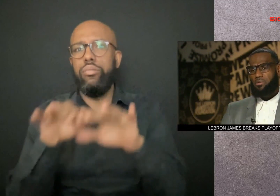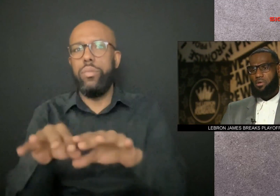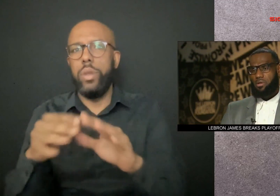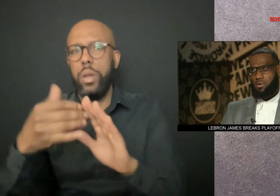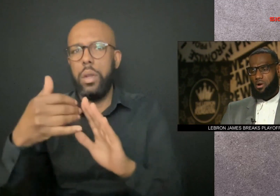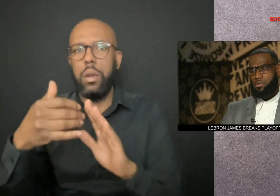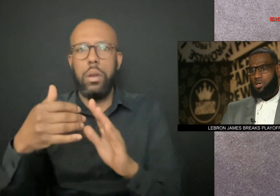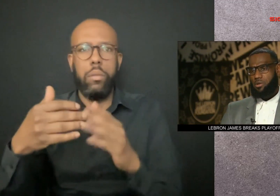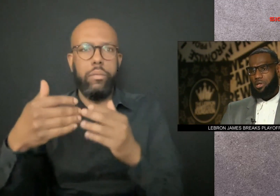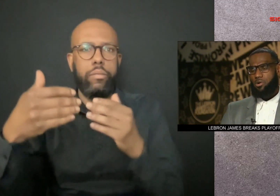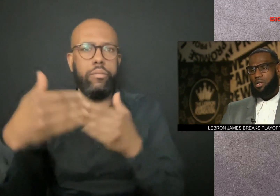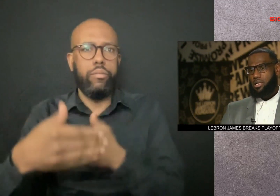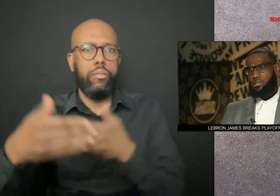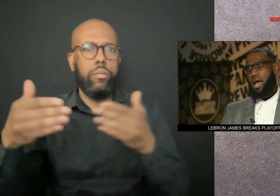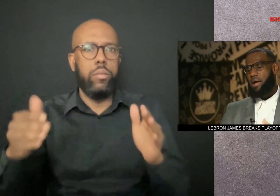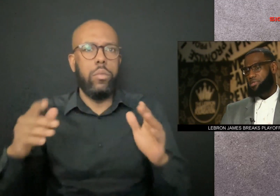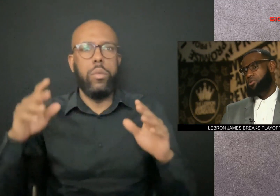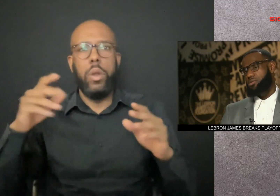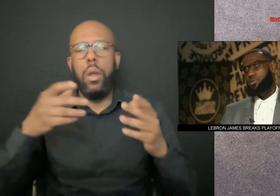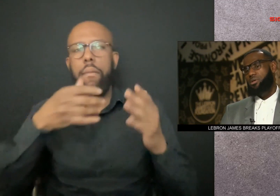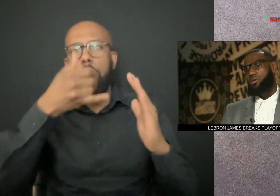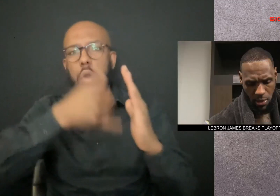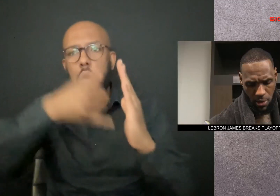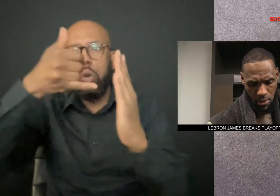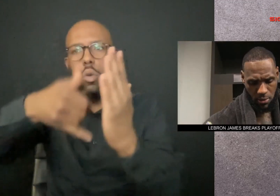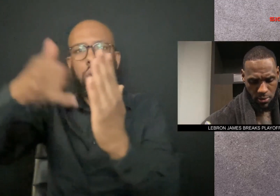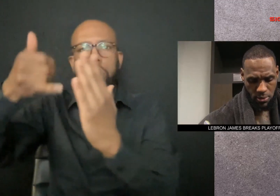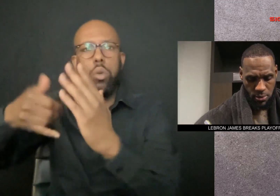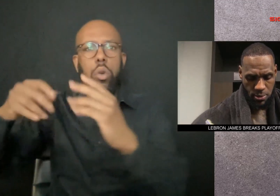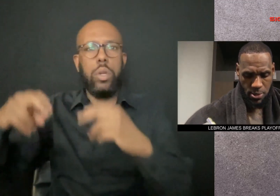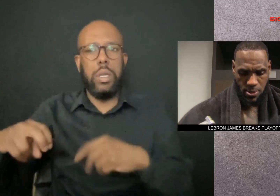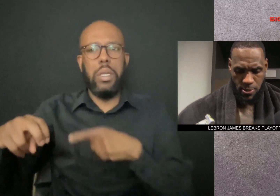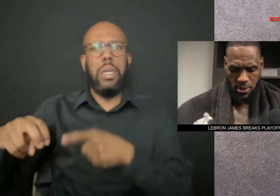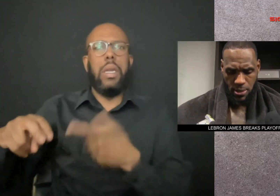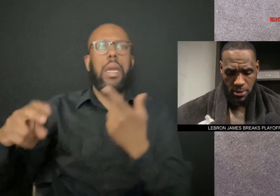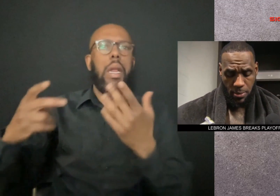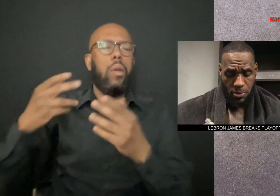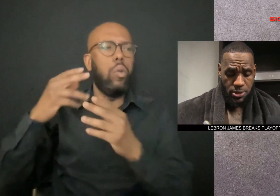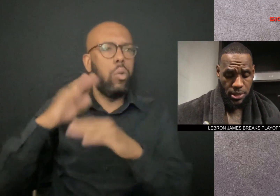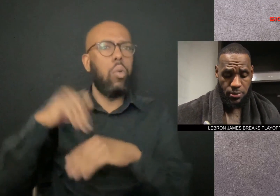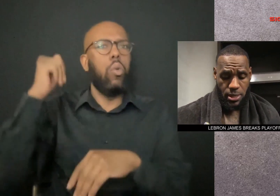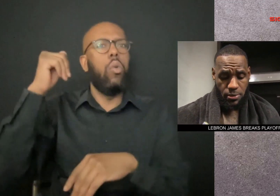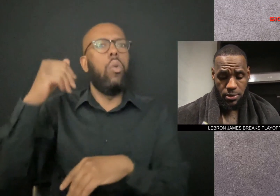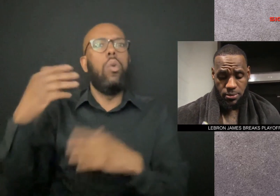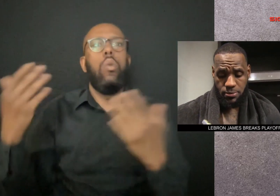after Monday's game Lakers players reportedly greeted James in the locker room with goat noises